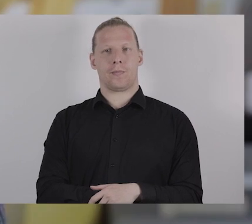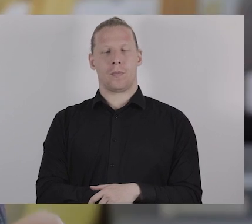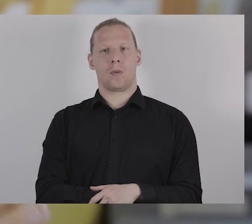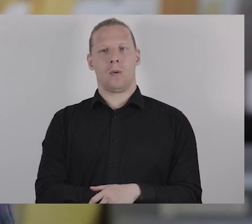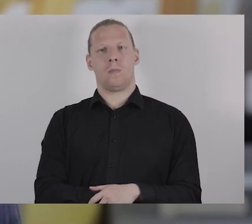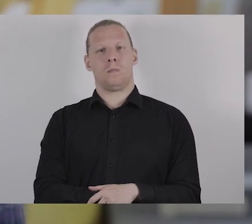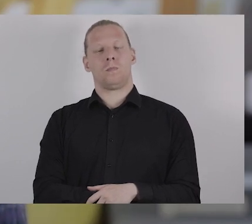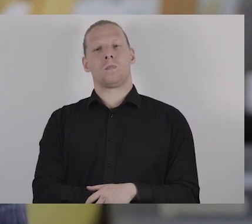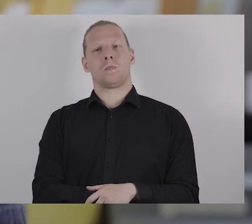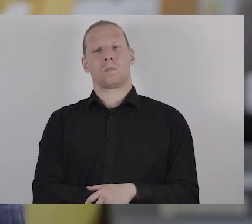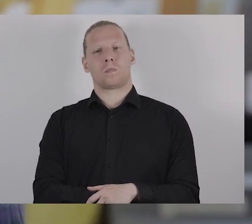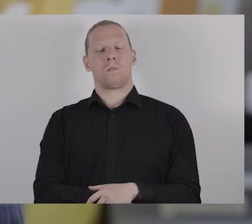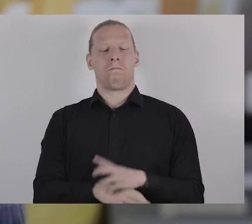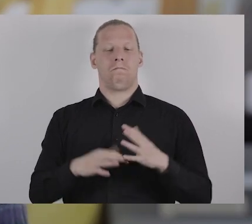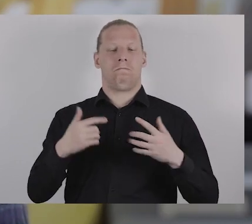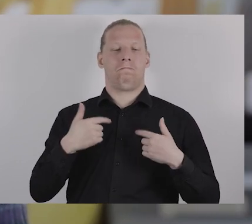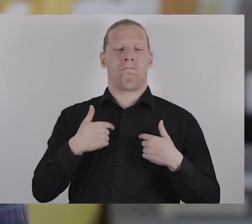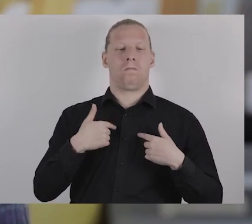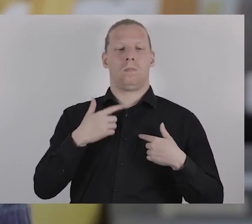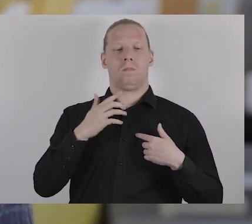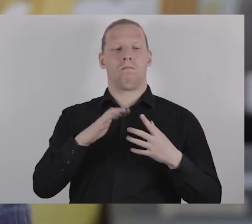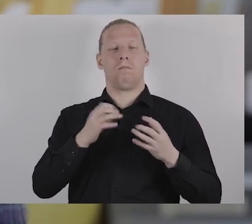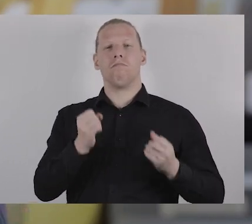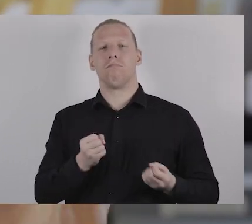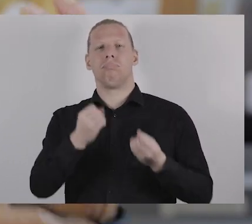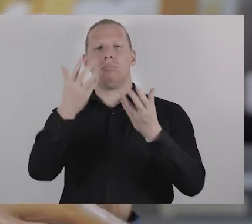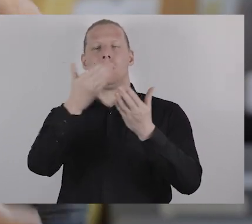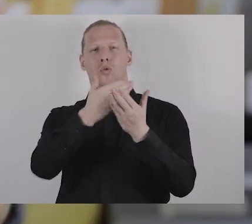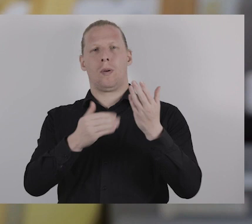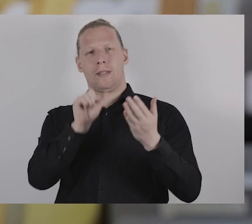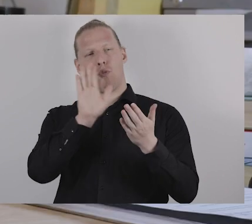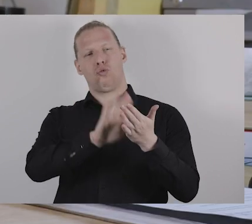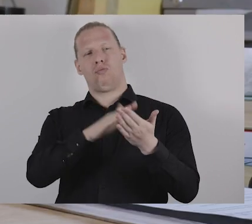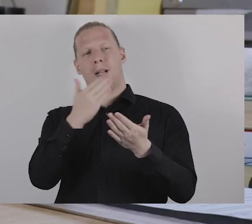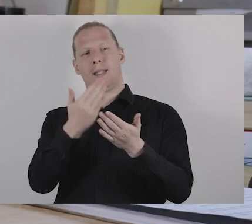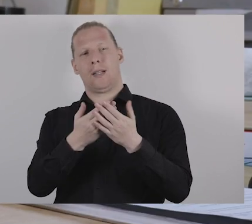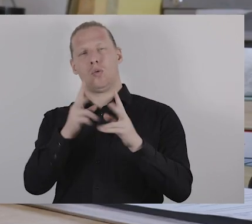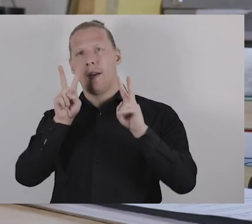Being able to talk and to tell stories, and if you translate that into the visual arts,